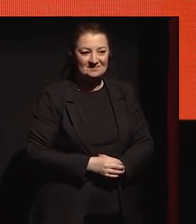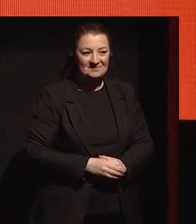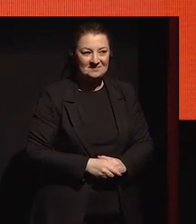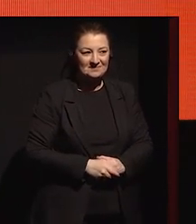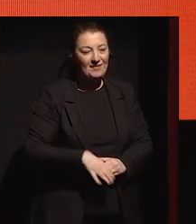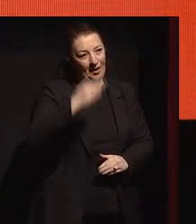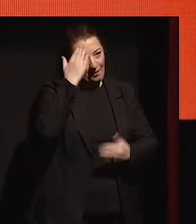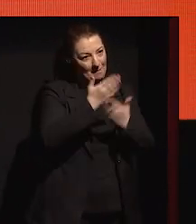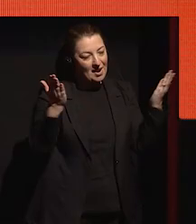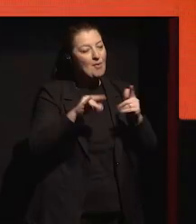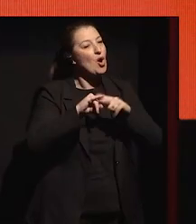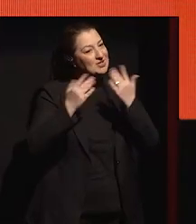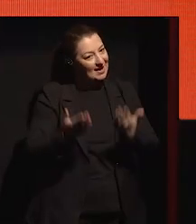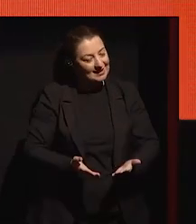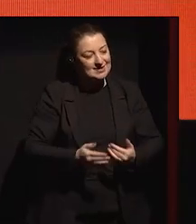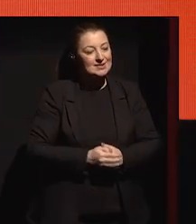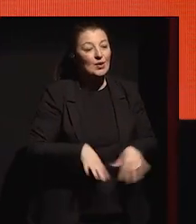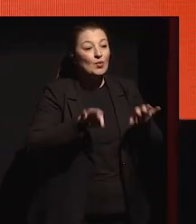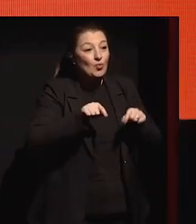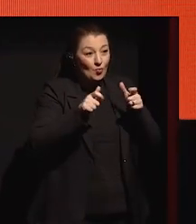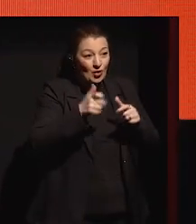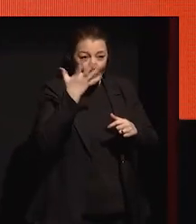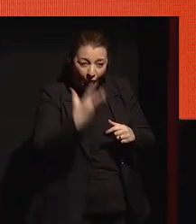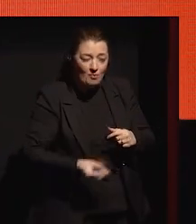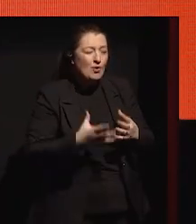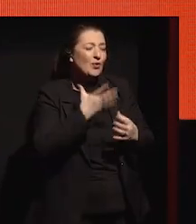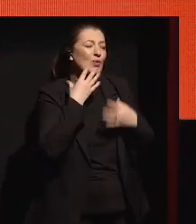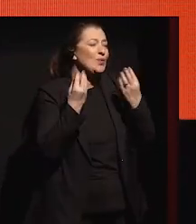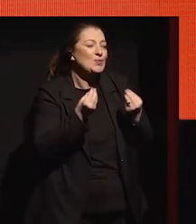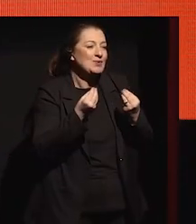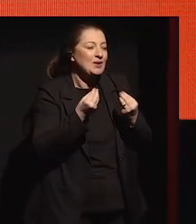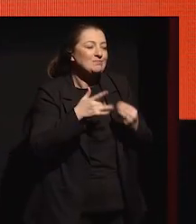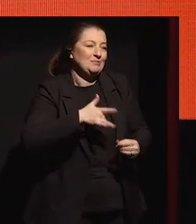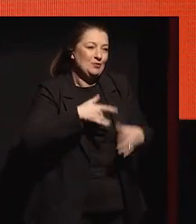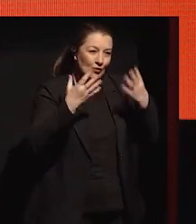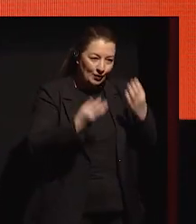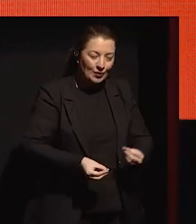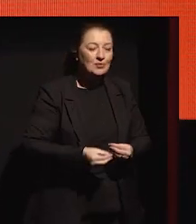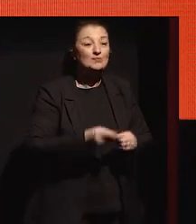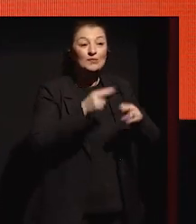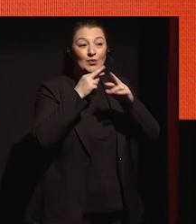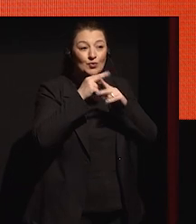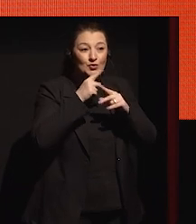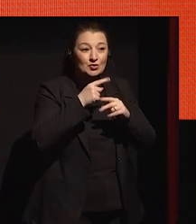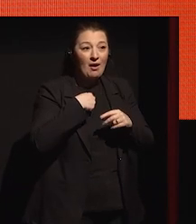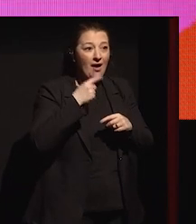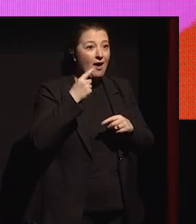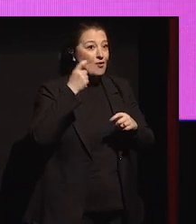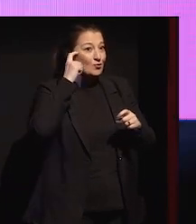Hello, welcome. It's nice to be here today. I have a little trouble finding the appropriate words,